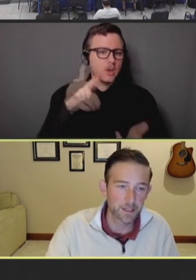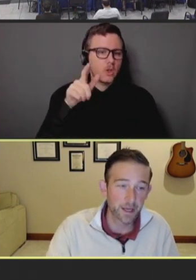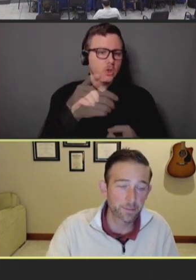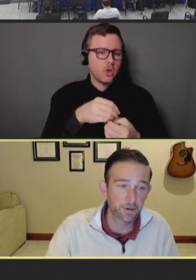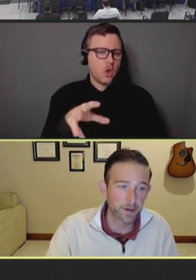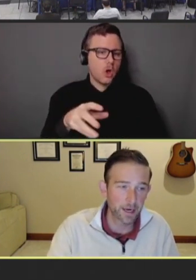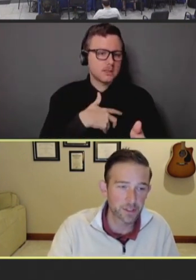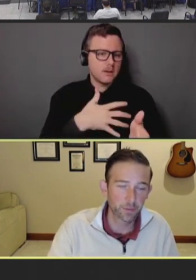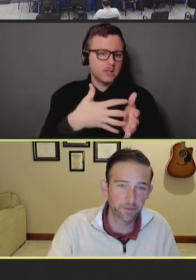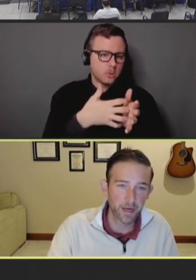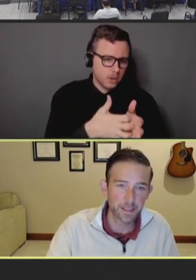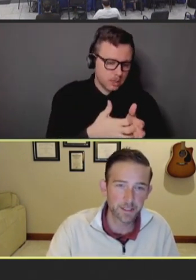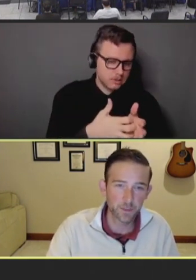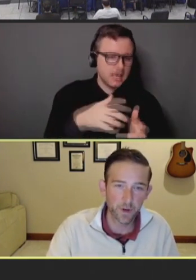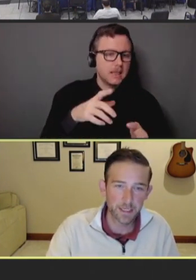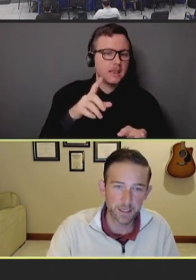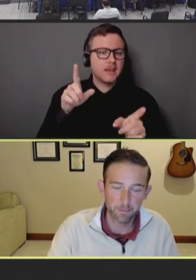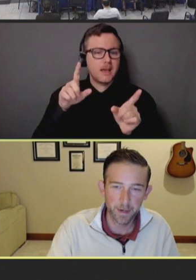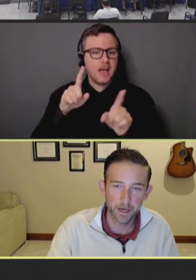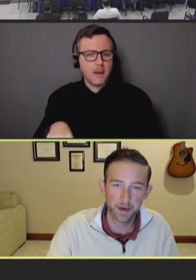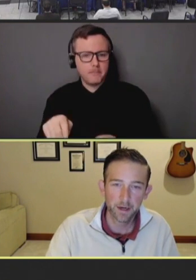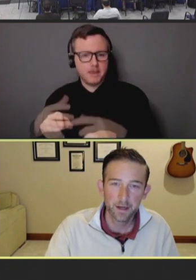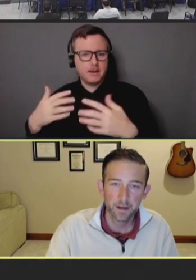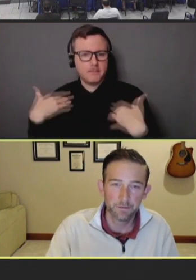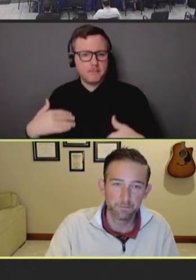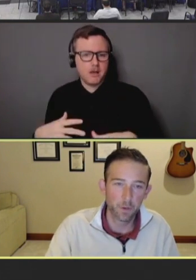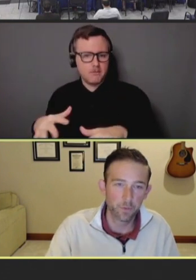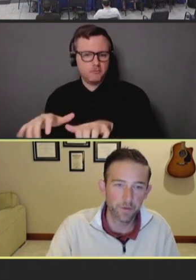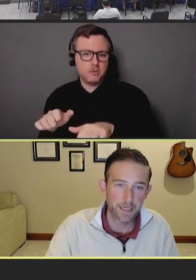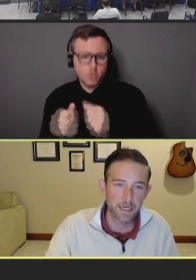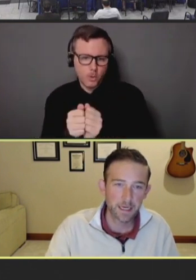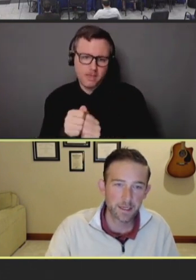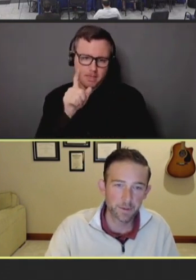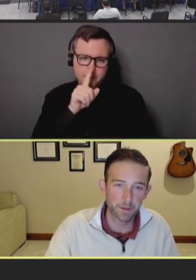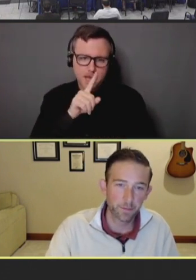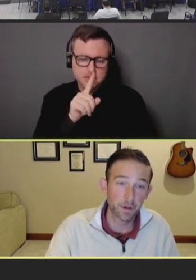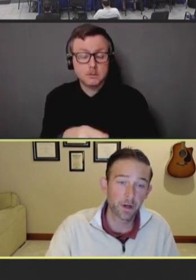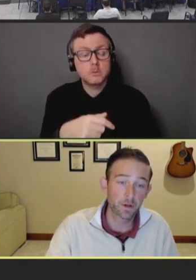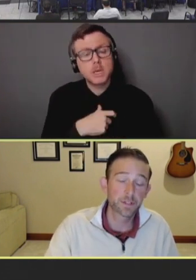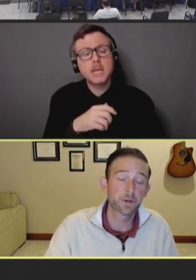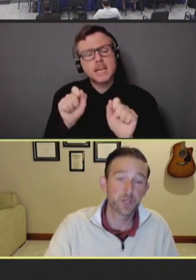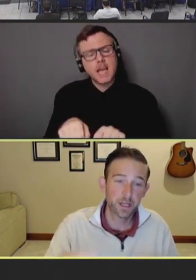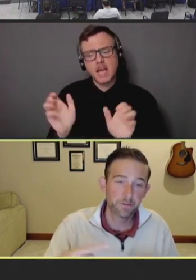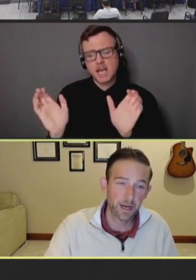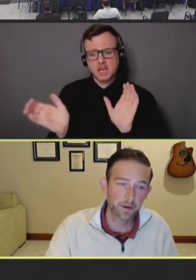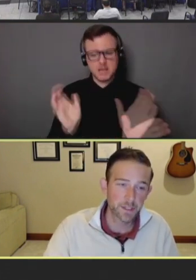And so that actually provides us a way to compare both vaccines, but also shed virus